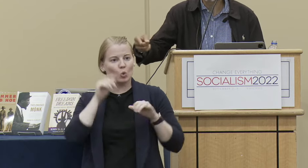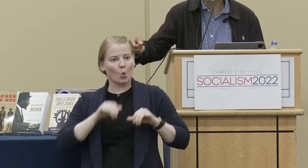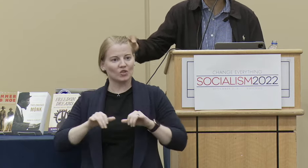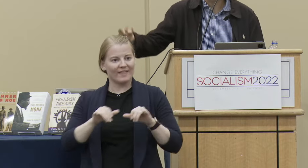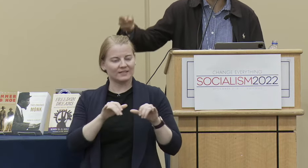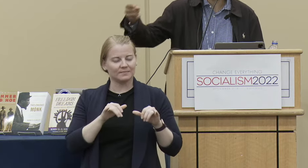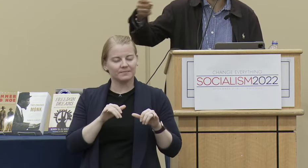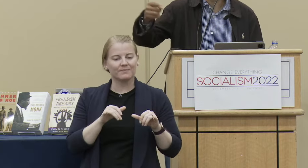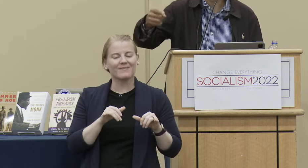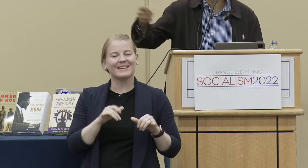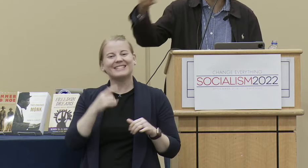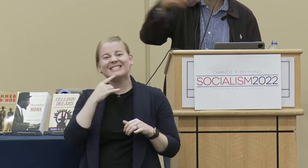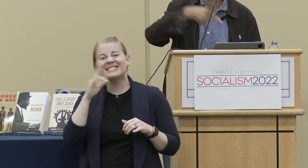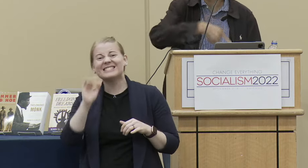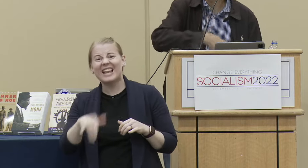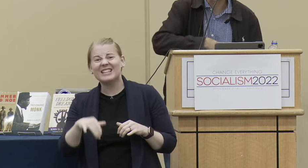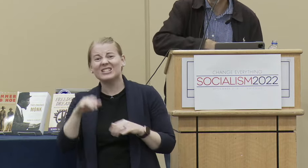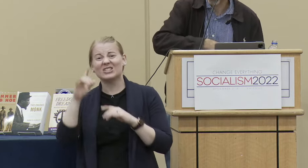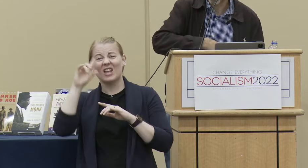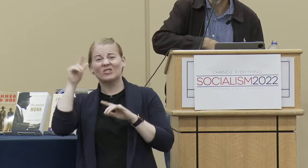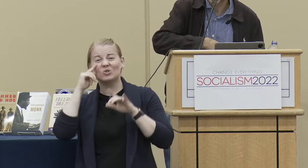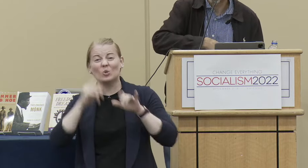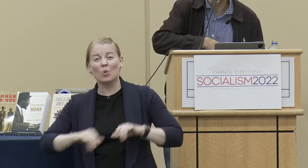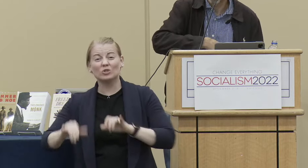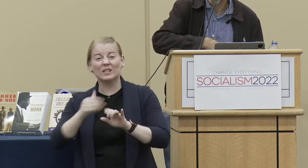Baptists, to the Christian socialists. In other words,